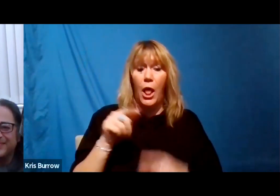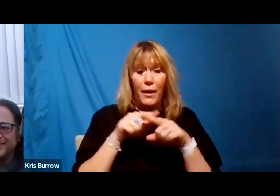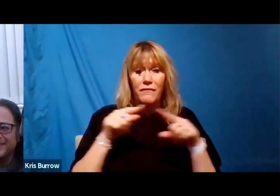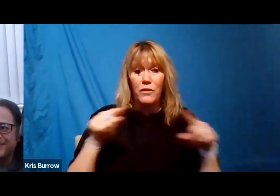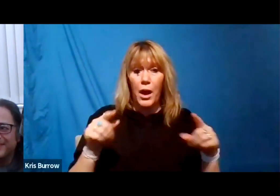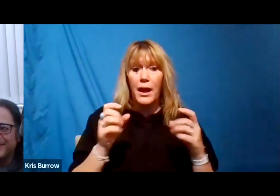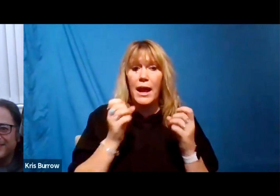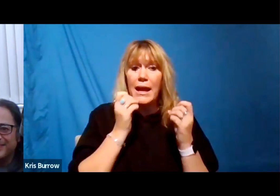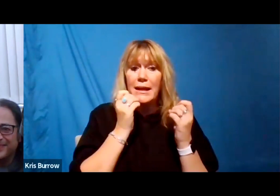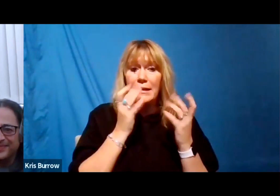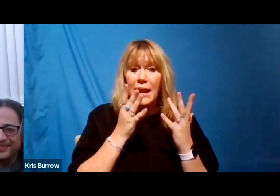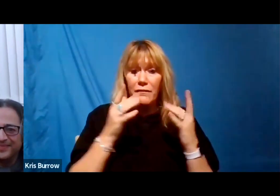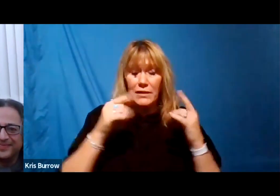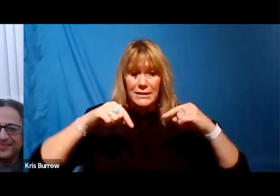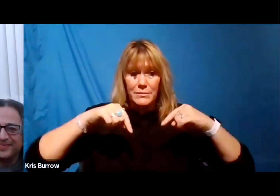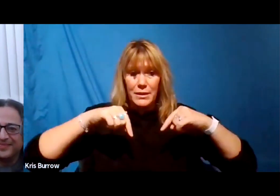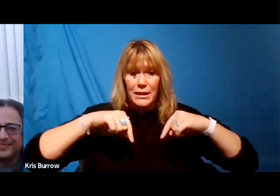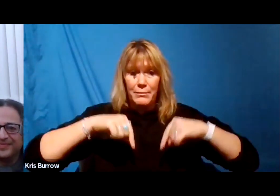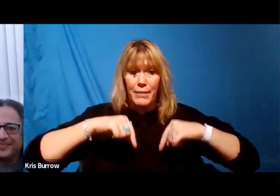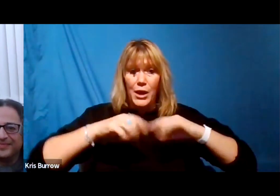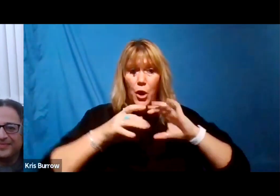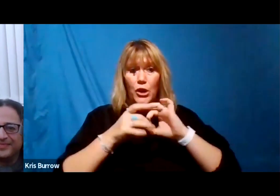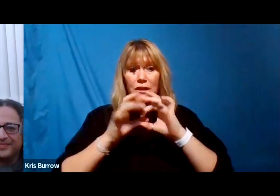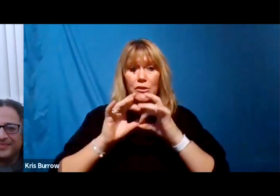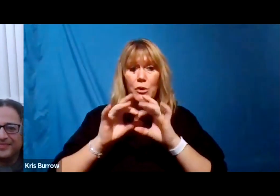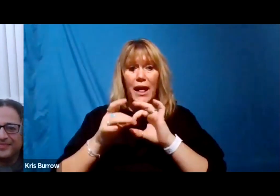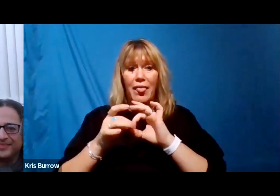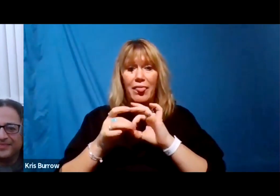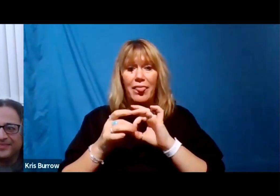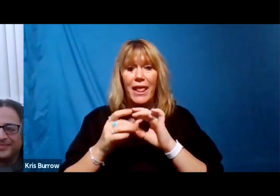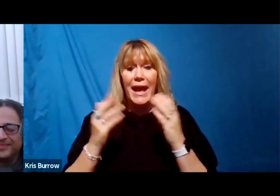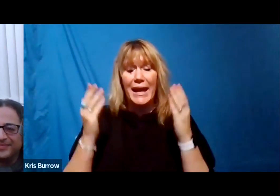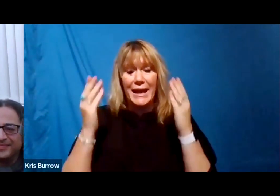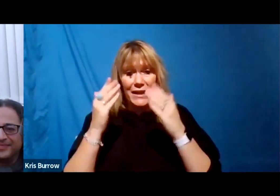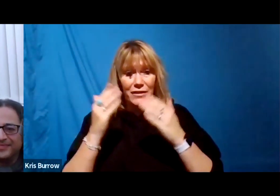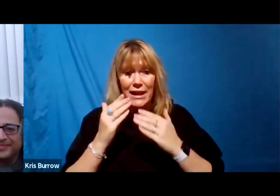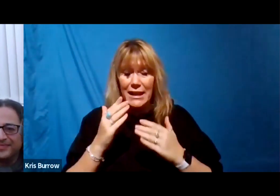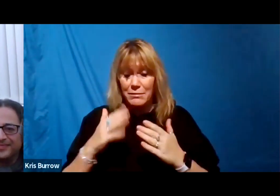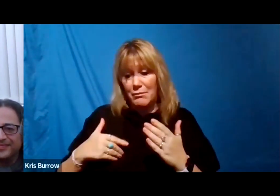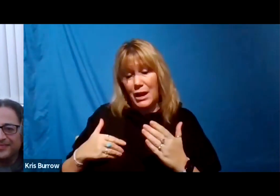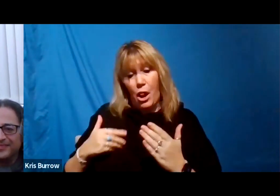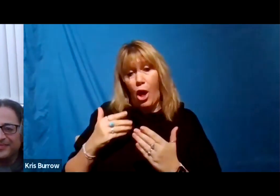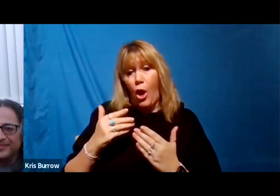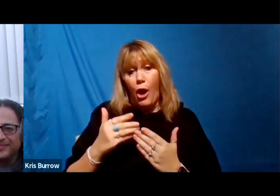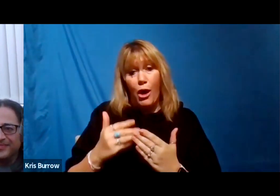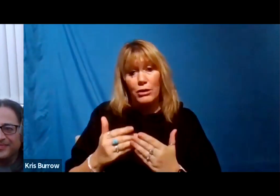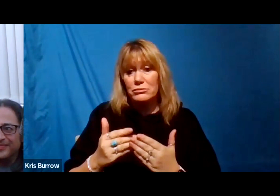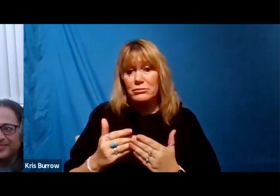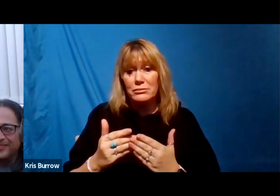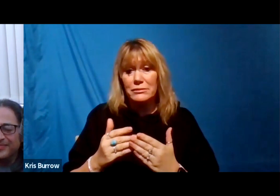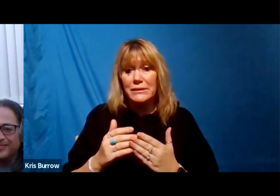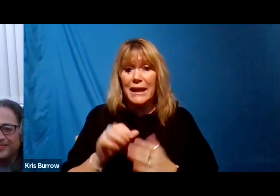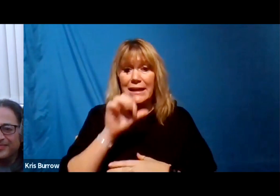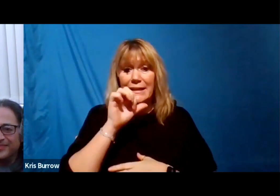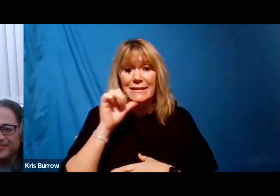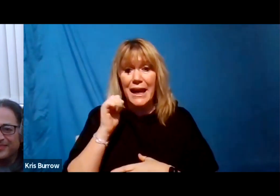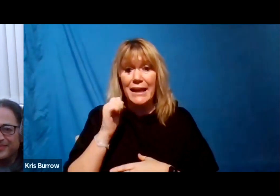are fed up of being put down things begin to fall into place That finding independence don't mean